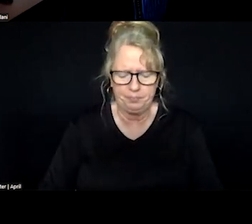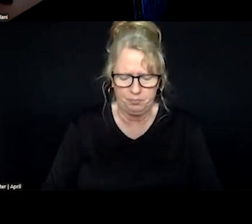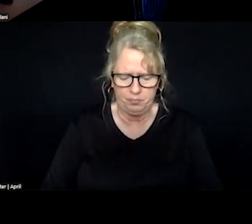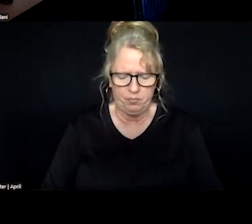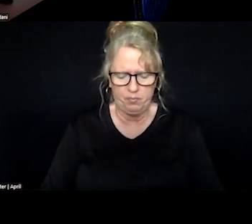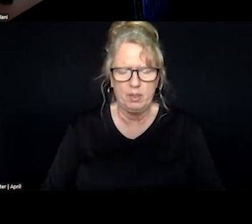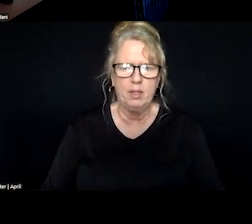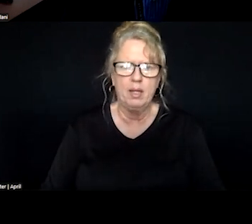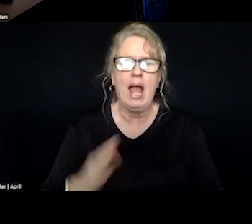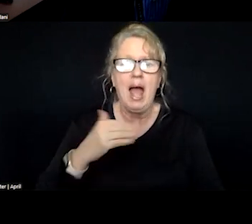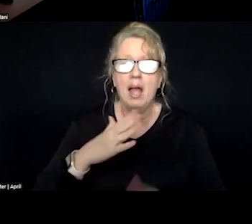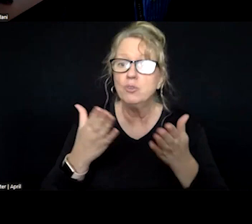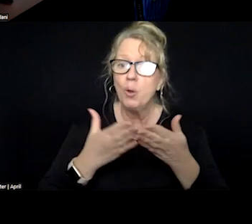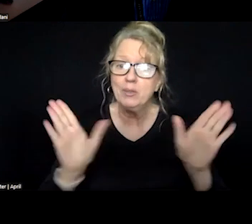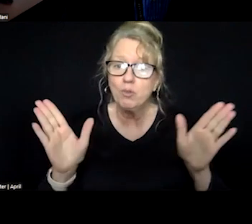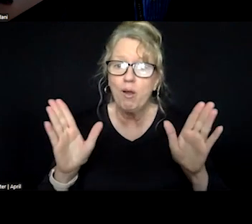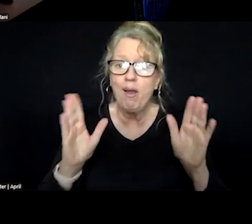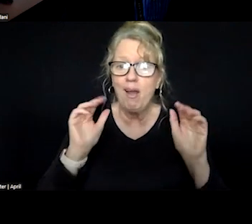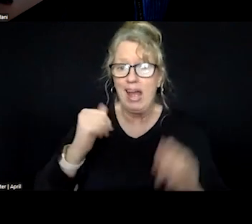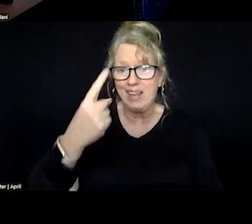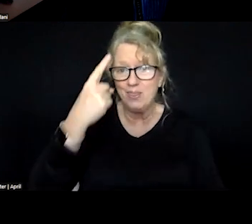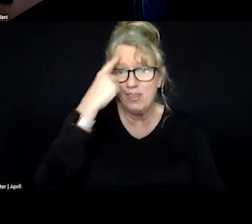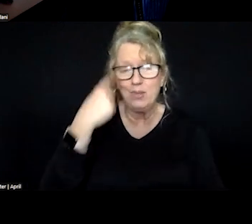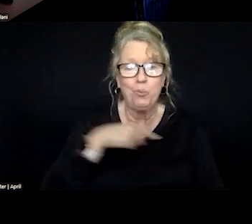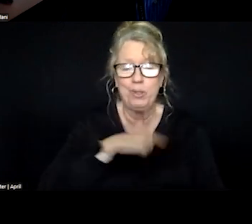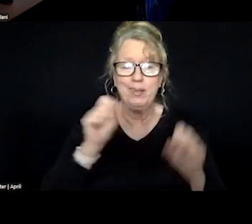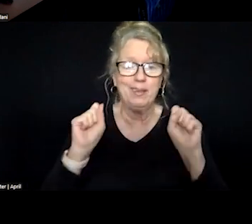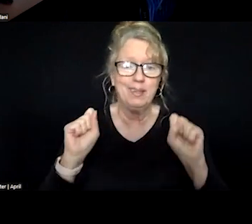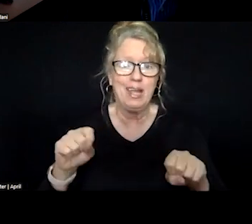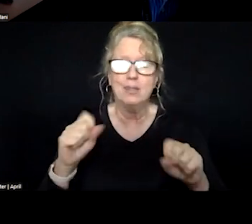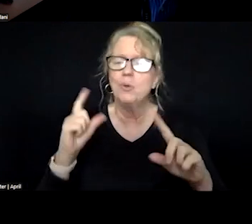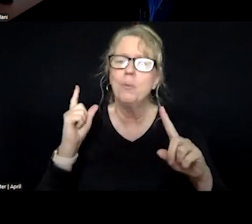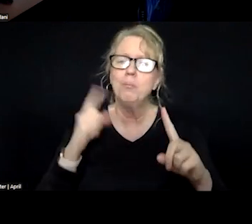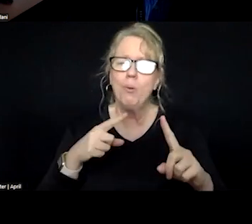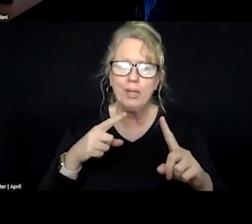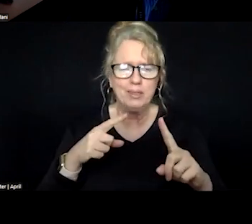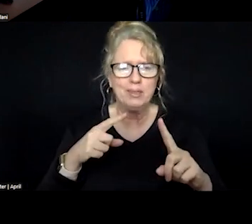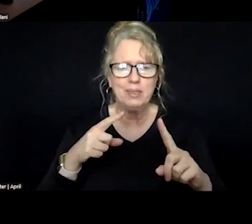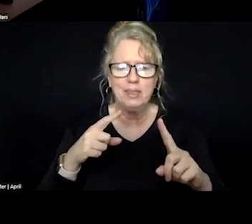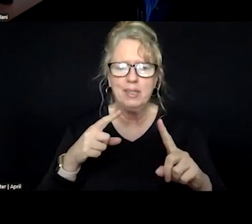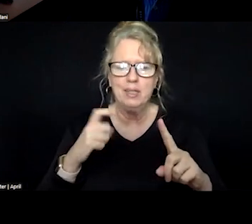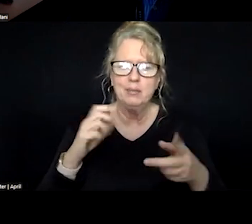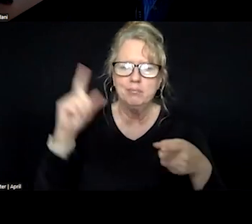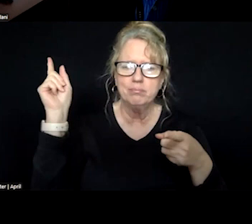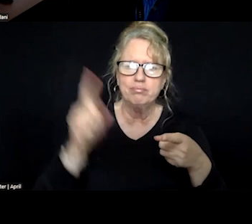OVERALL IS WE SAW A SIGNIFICANT REDUCTION IN SUICIDE ATTEMPTS AND